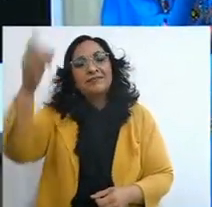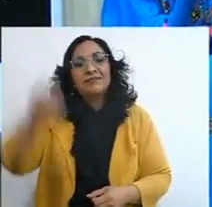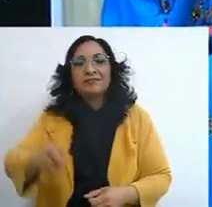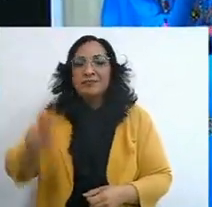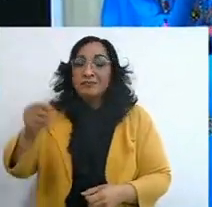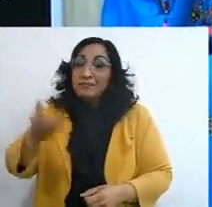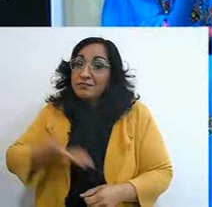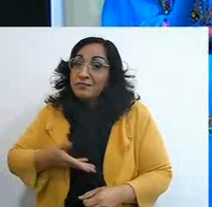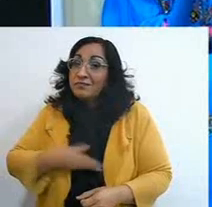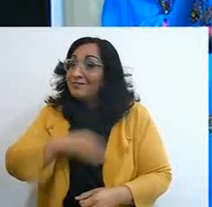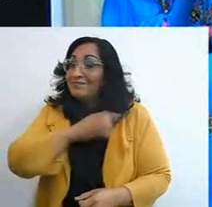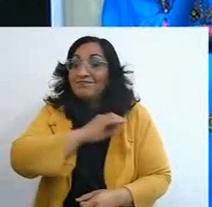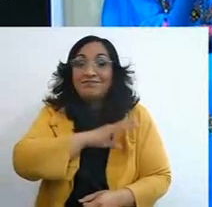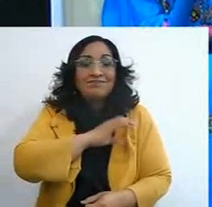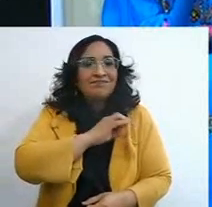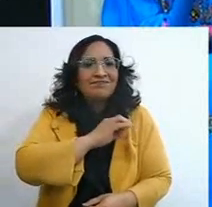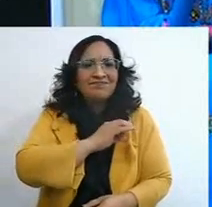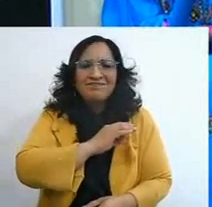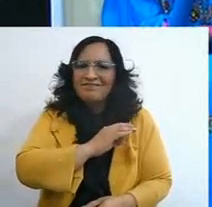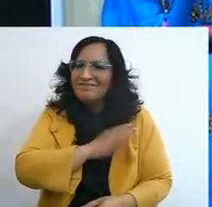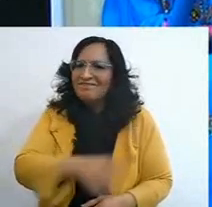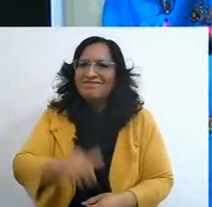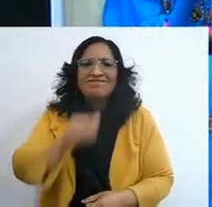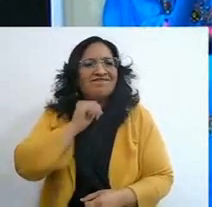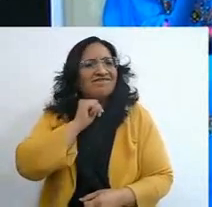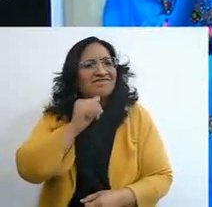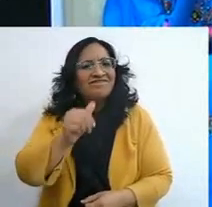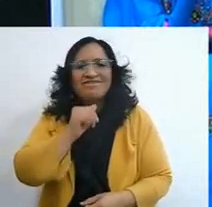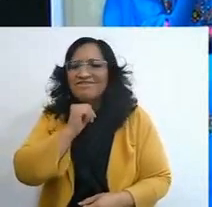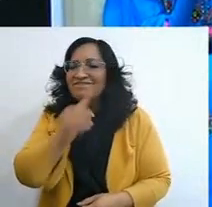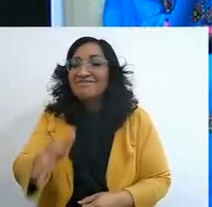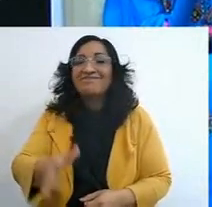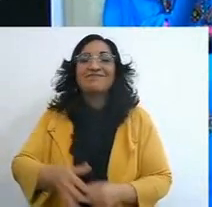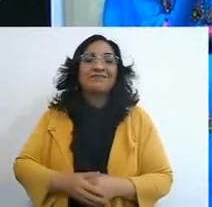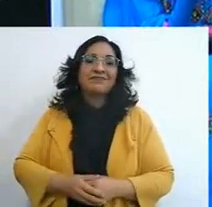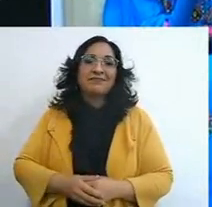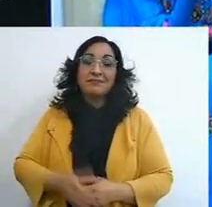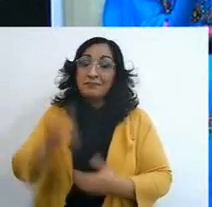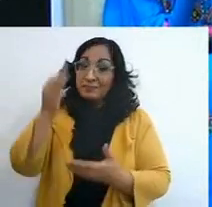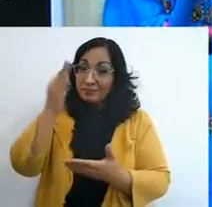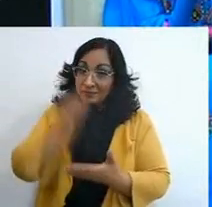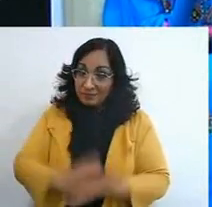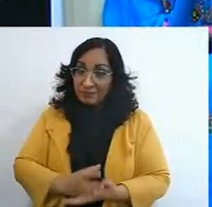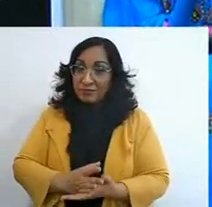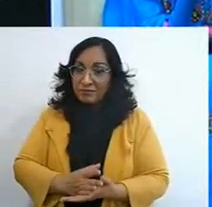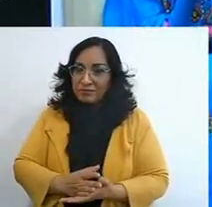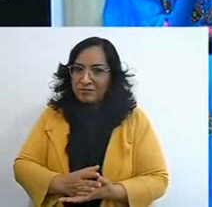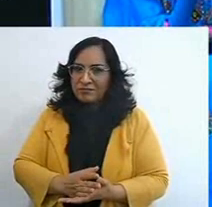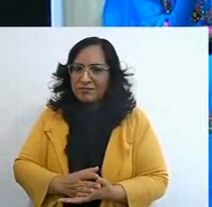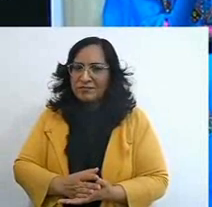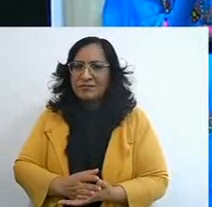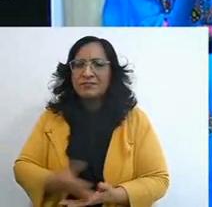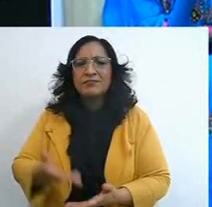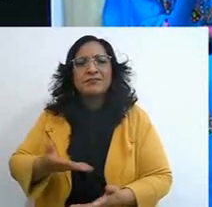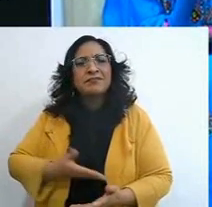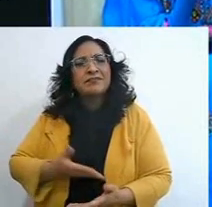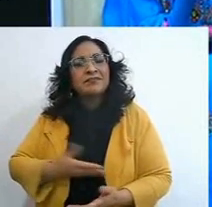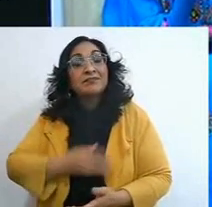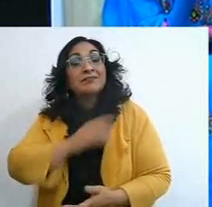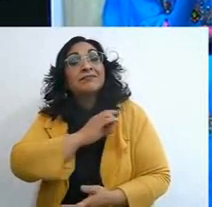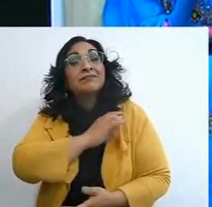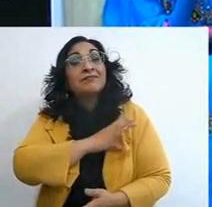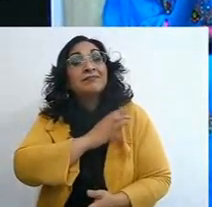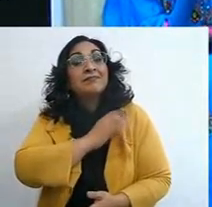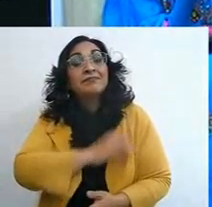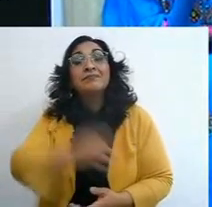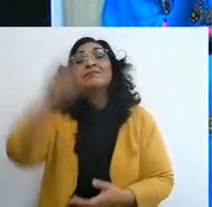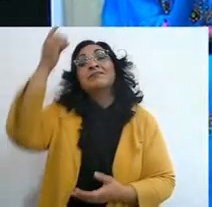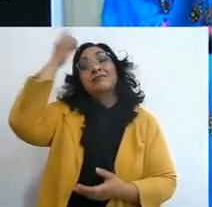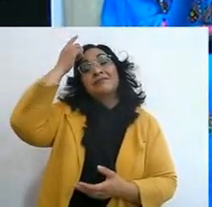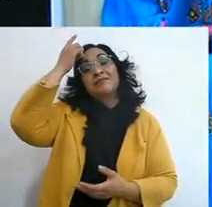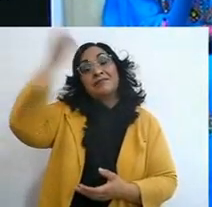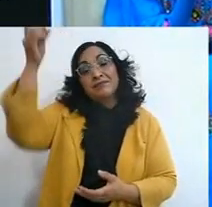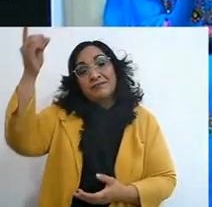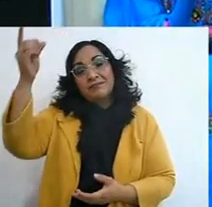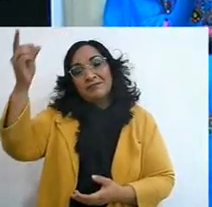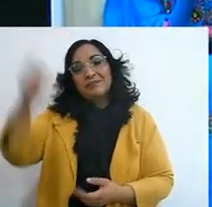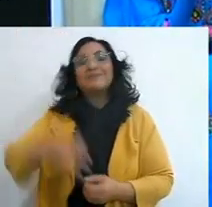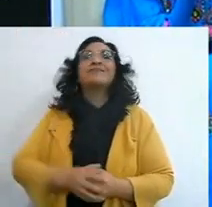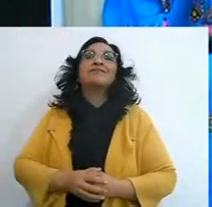fear absolutely nothing, we just have to have something, fear of God, and fear of God,